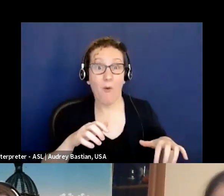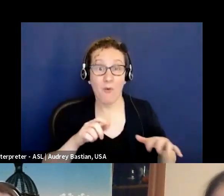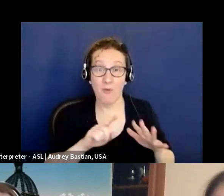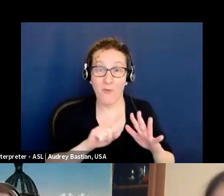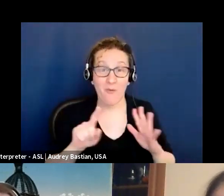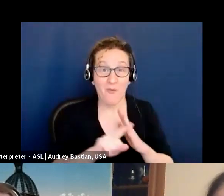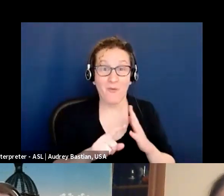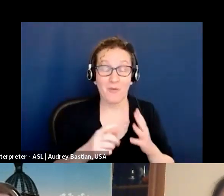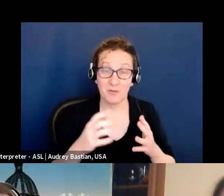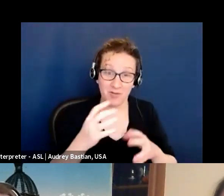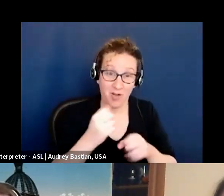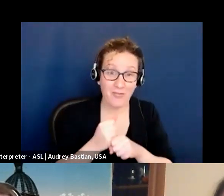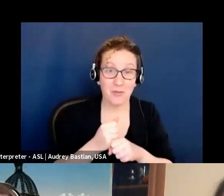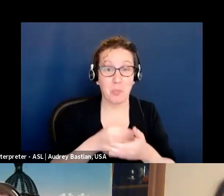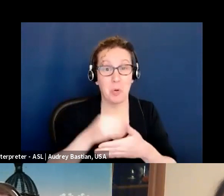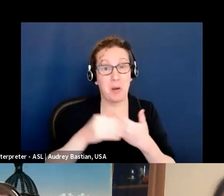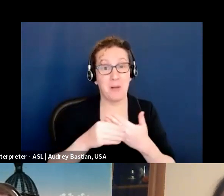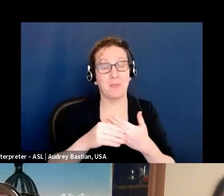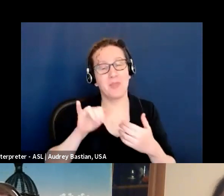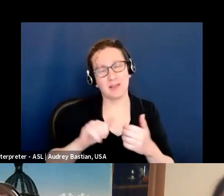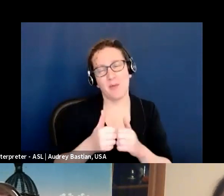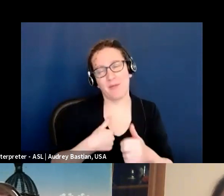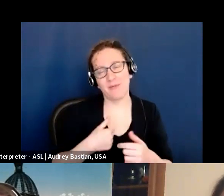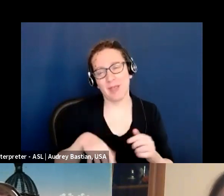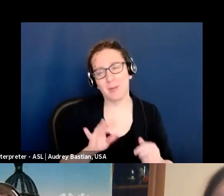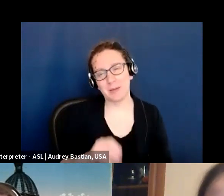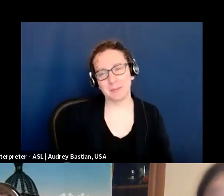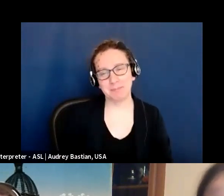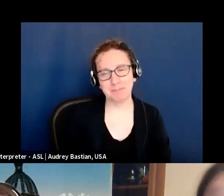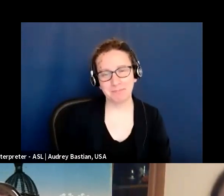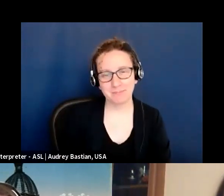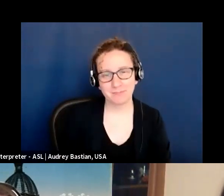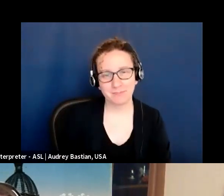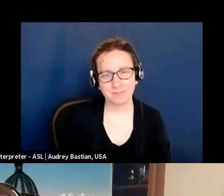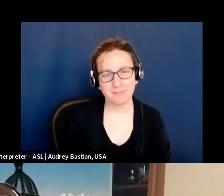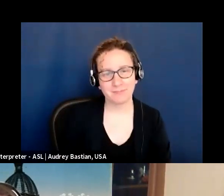that's how I found FLEX program. >> JUSTIN HARFORD: Thanks. We also